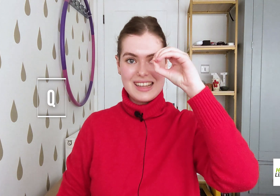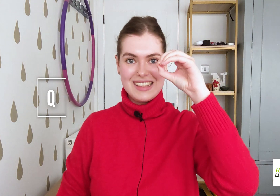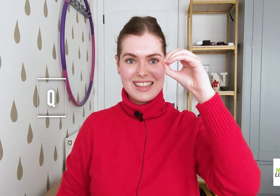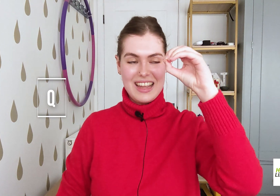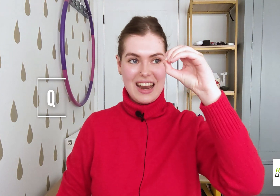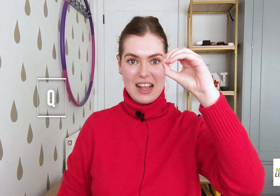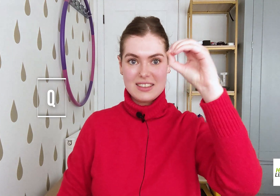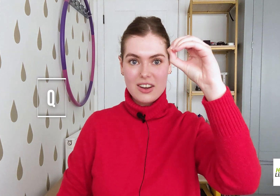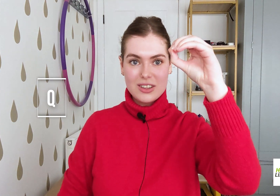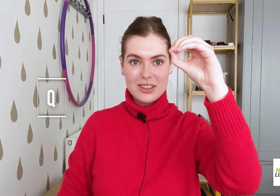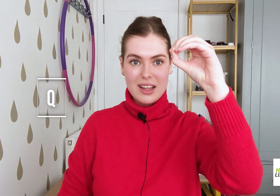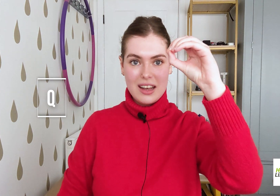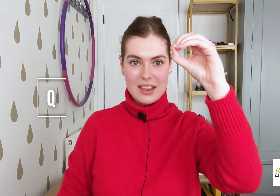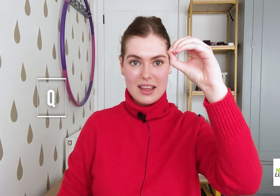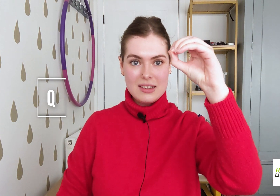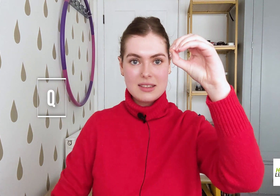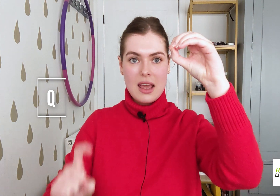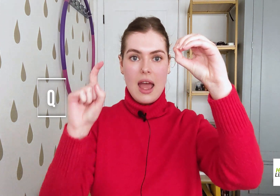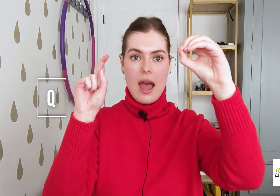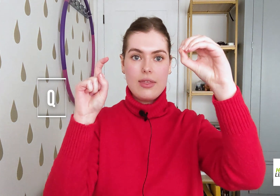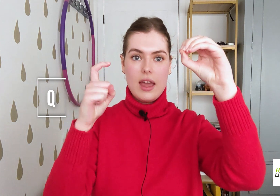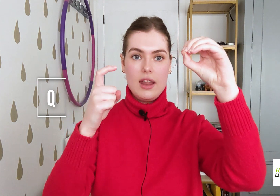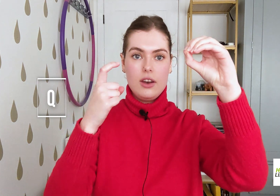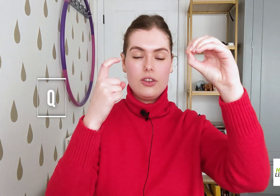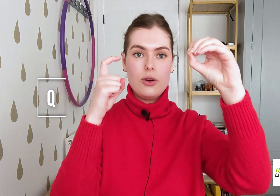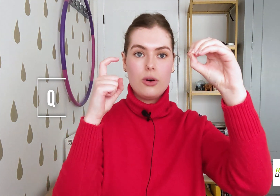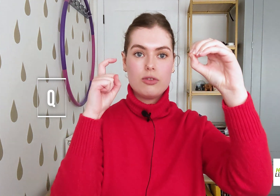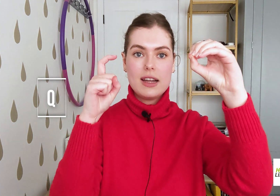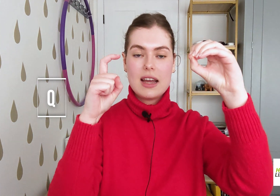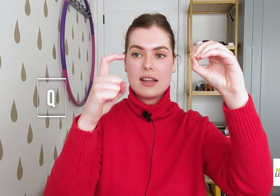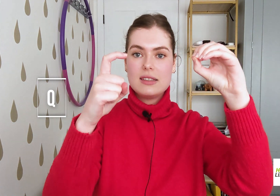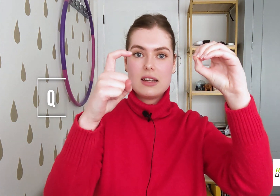is in a circle like this, and then your right hand,